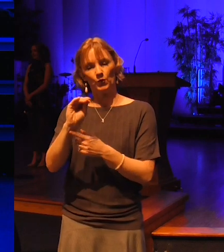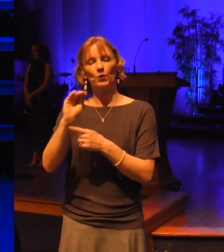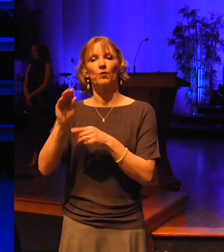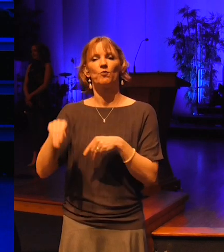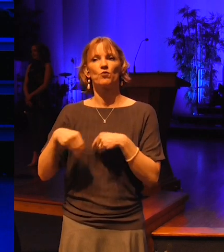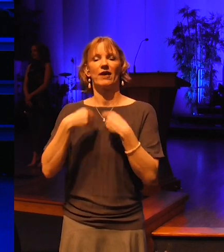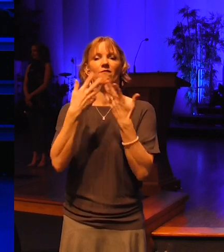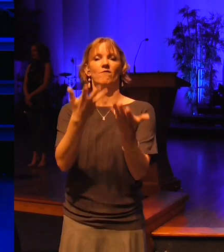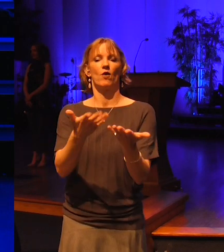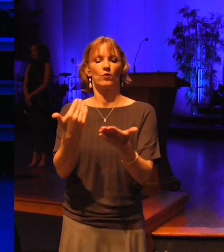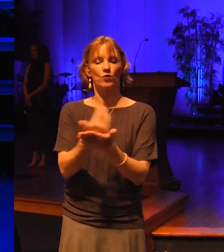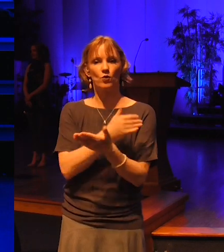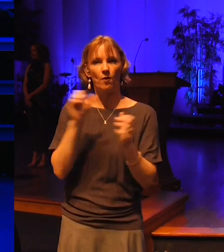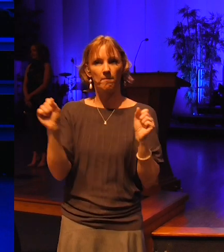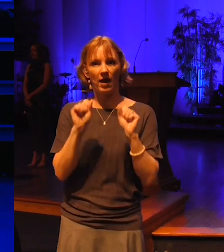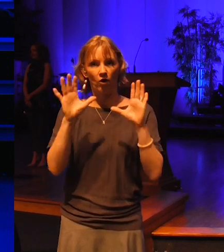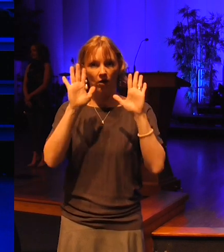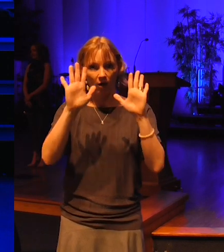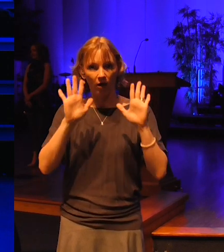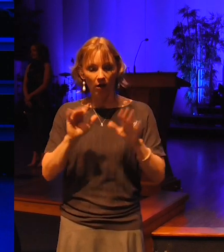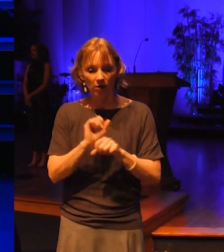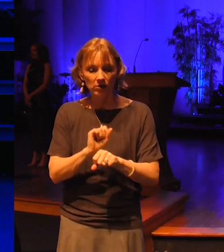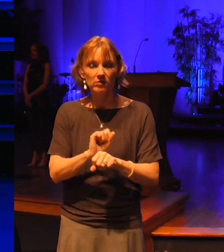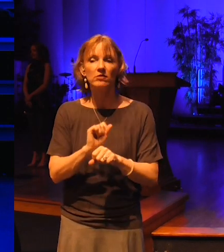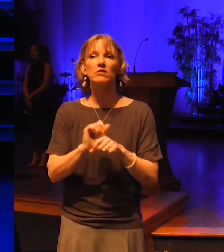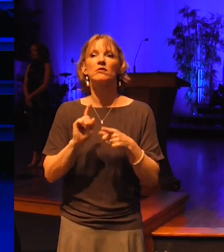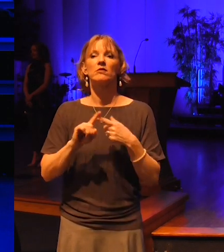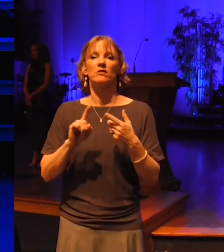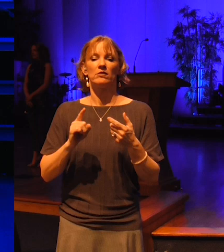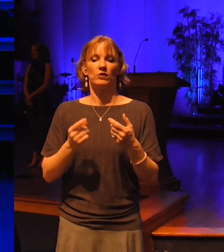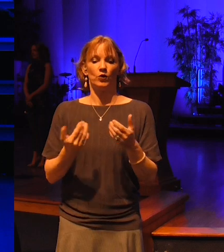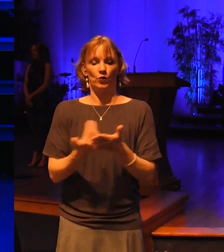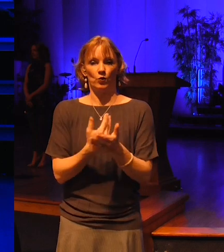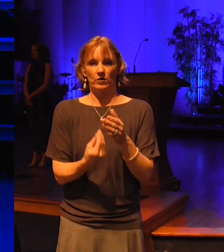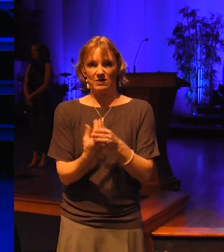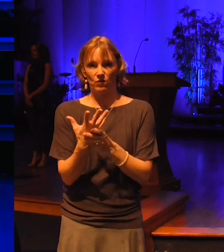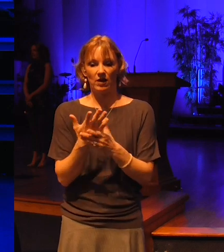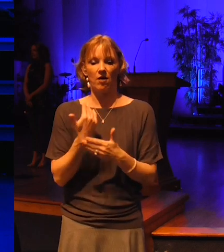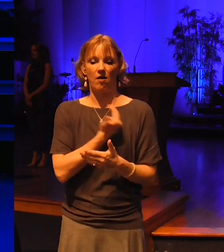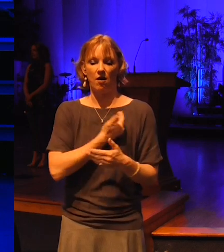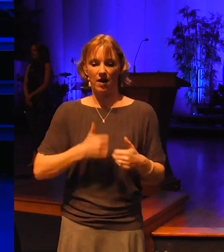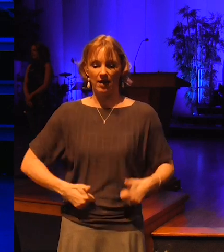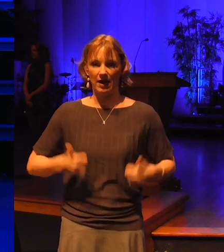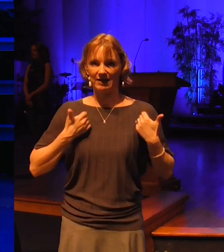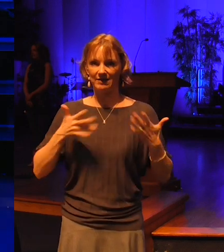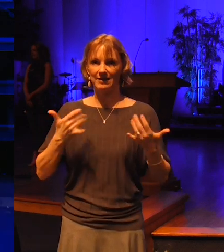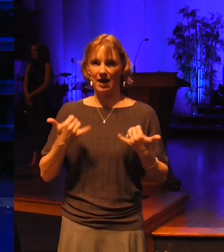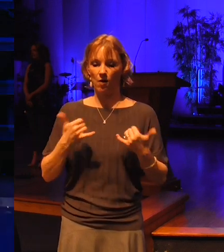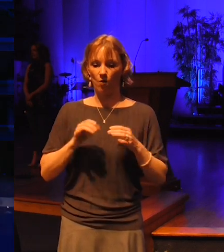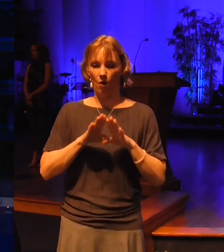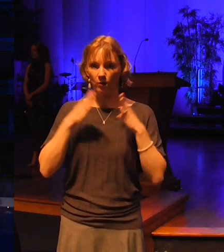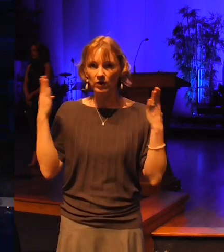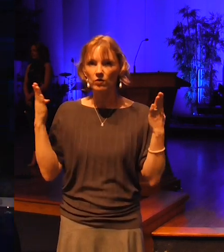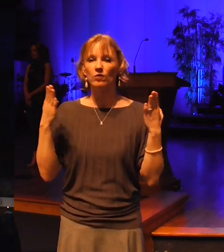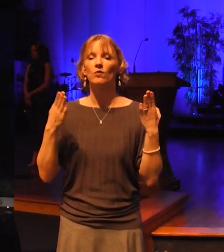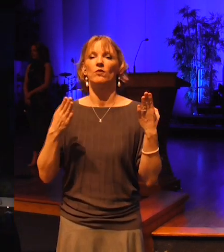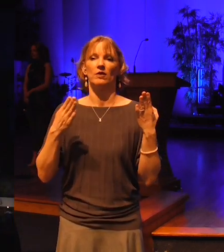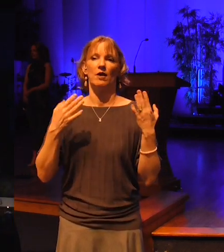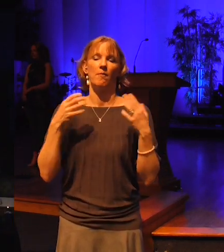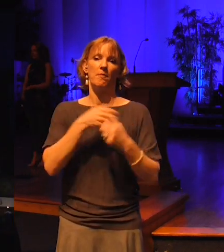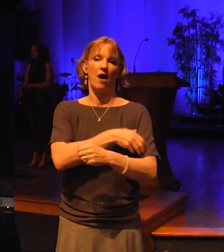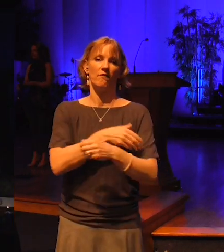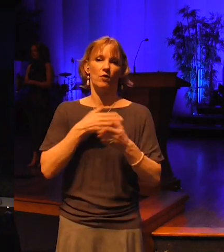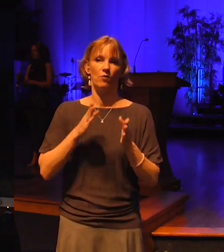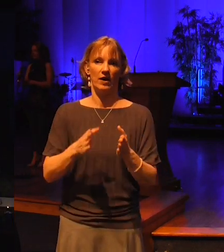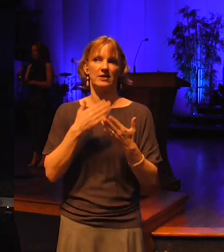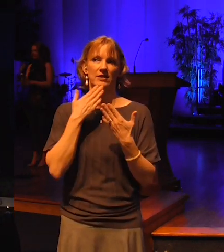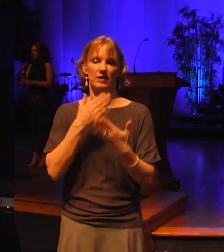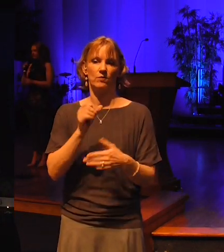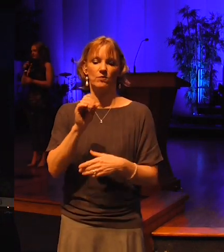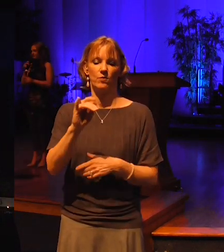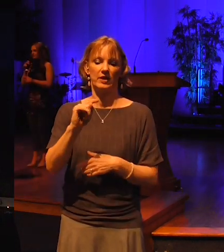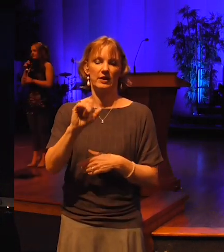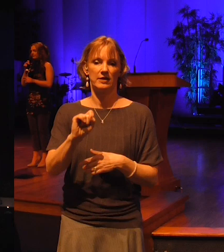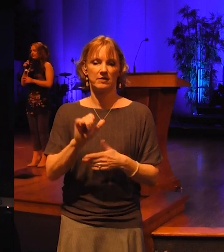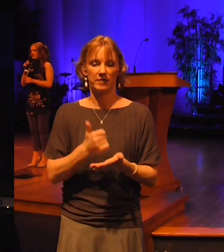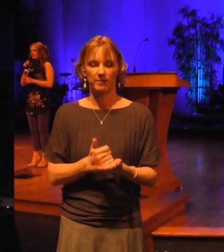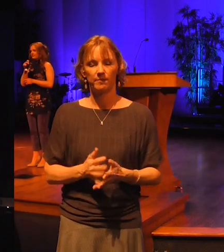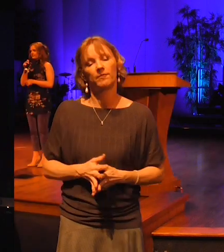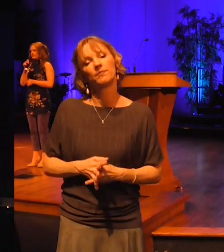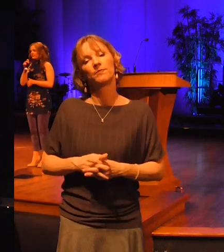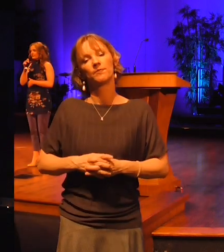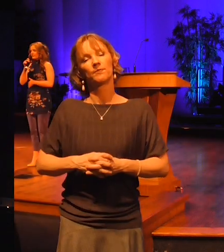that new spring that our life is now open to in profound and wonderful ways and so it is amen